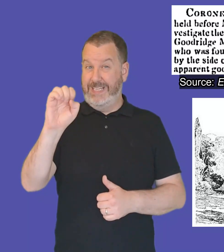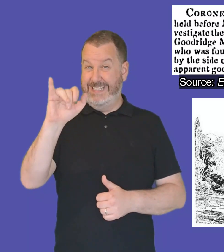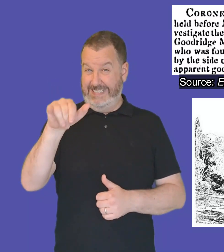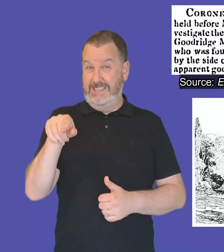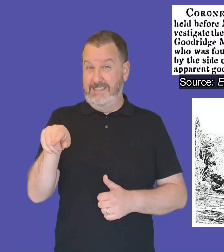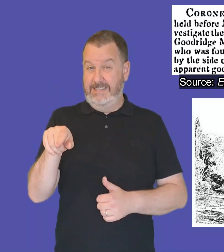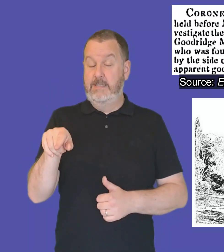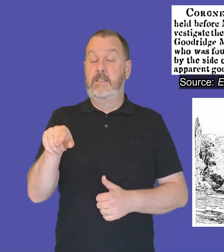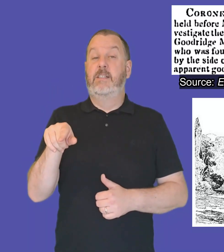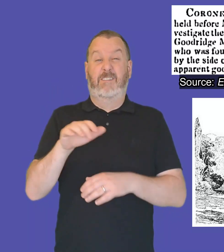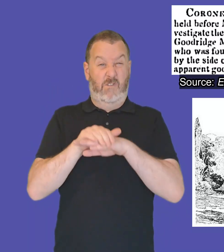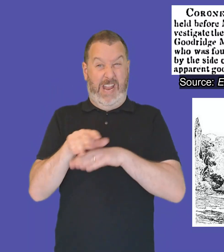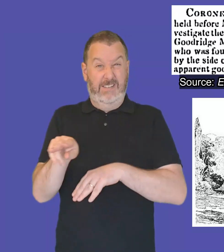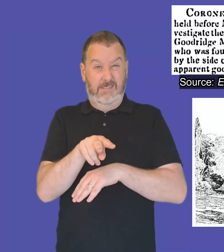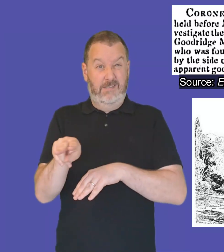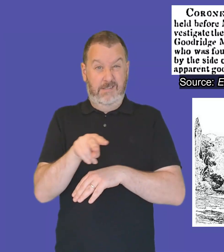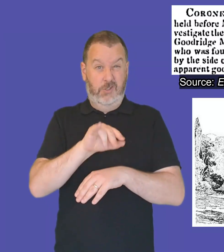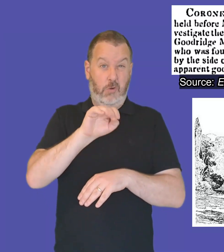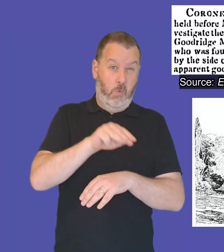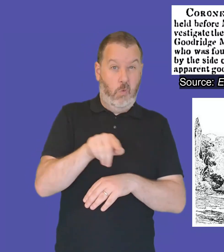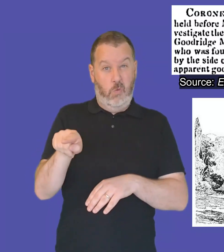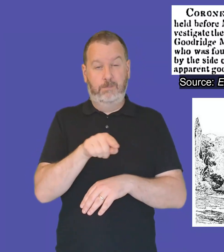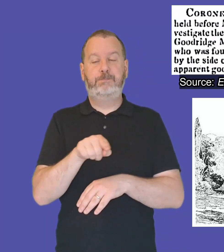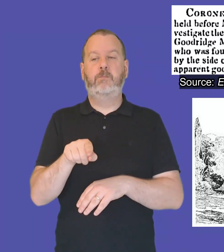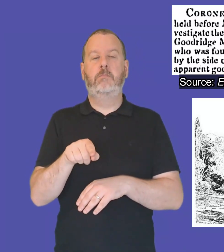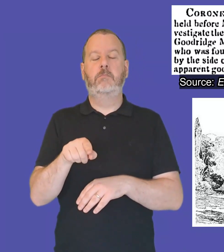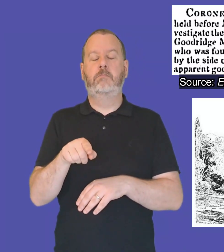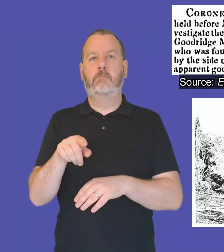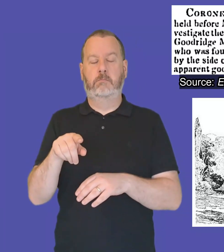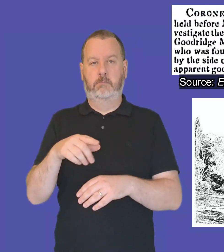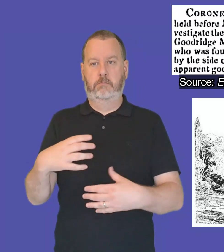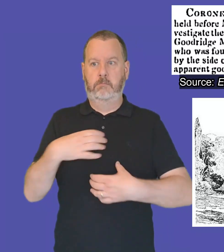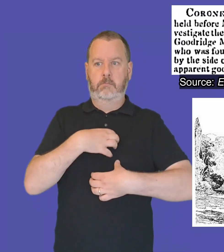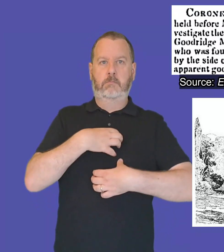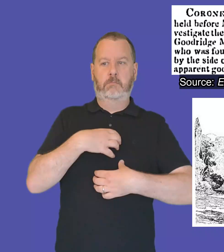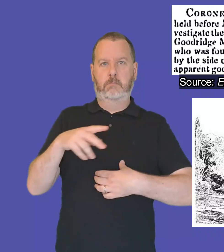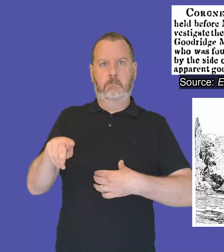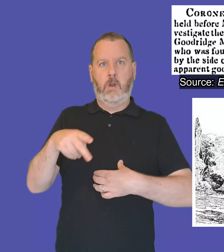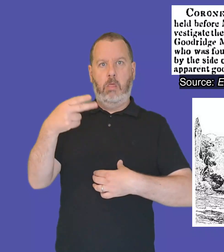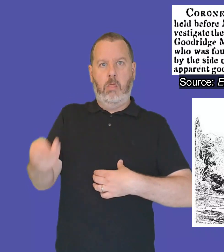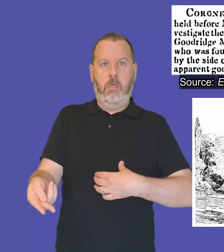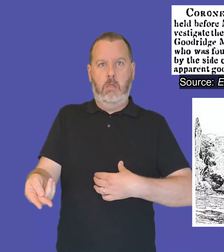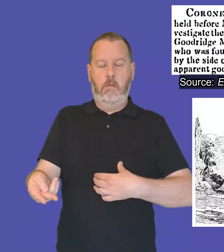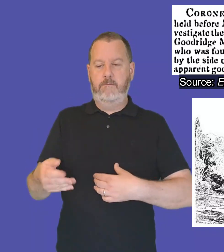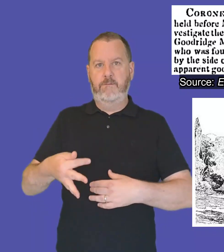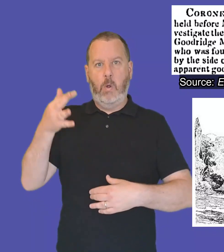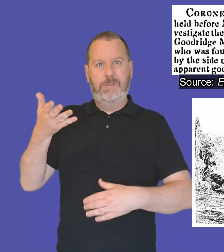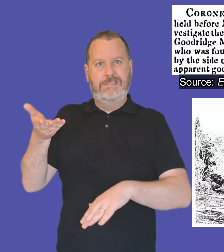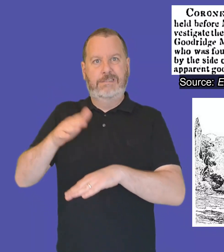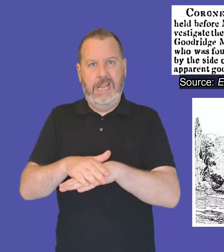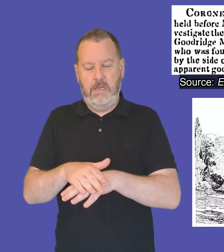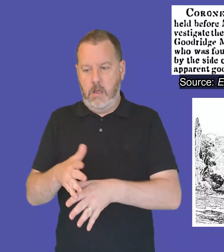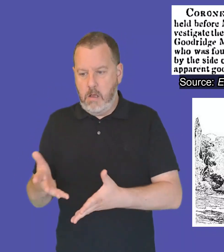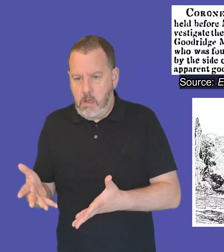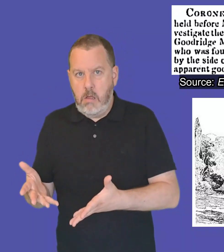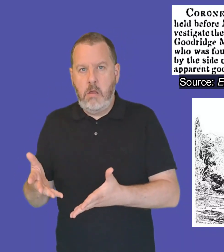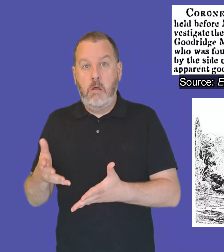was discovered dead beside his bed on the floor, with no visible explanation or cause of death,